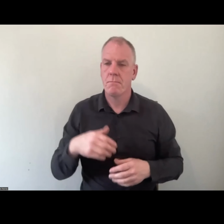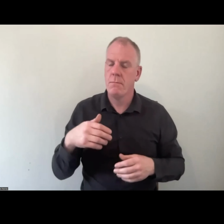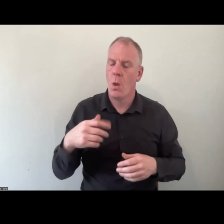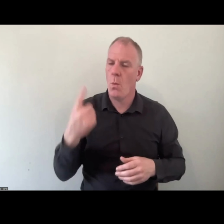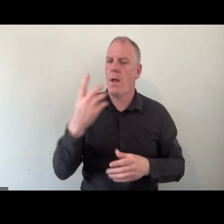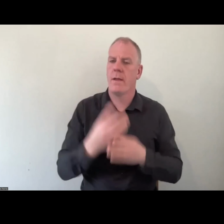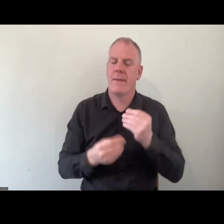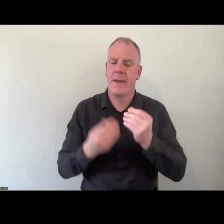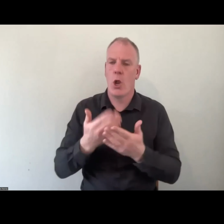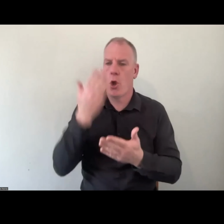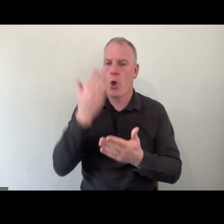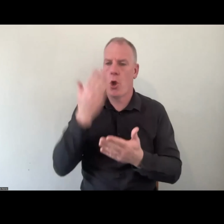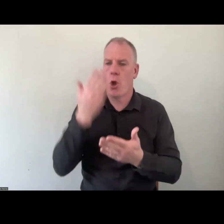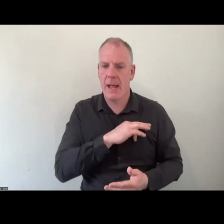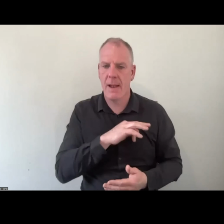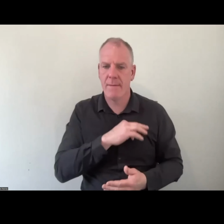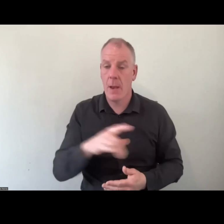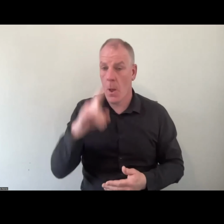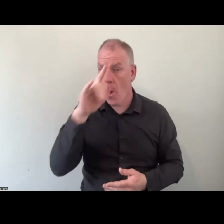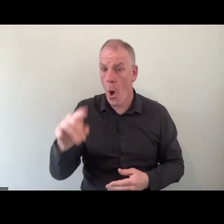and I hope that people have garnered from this